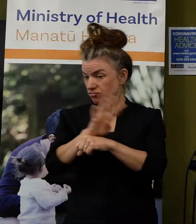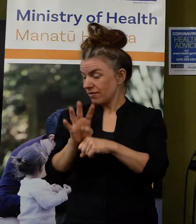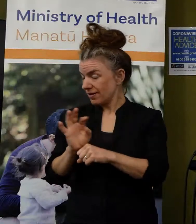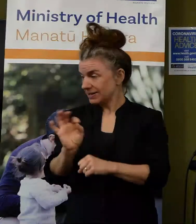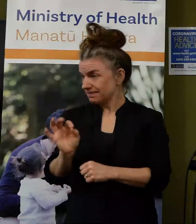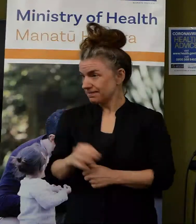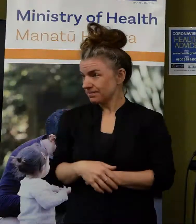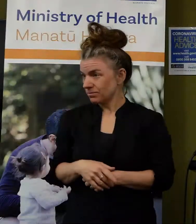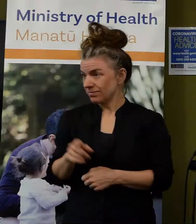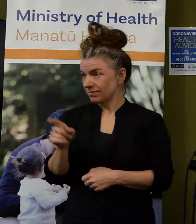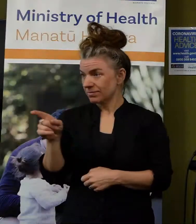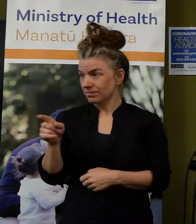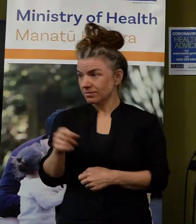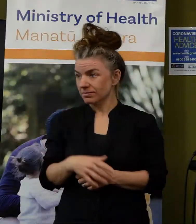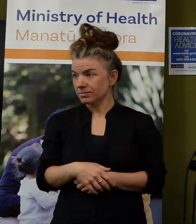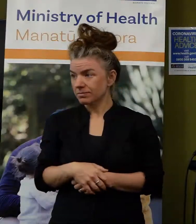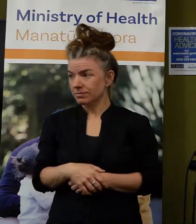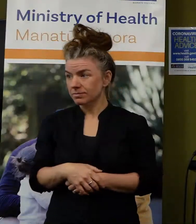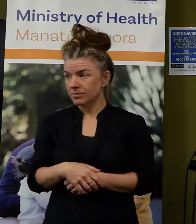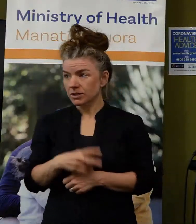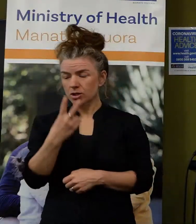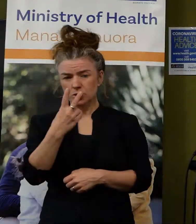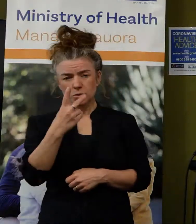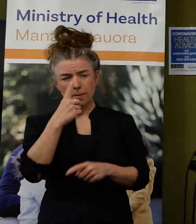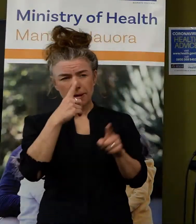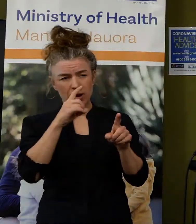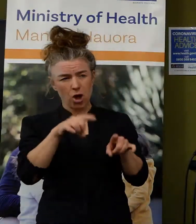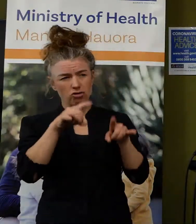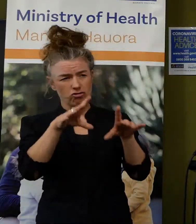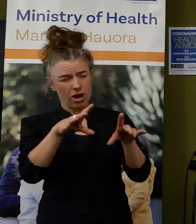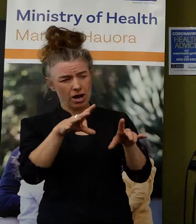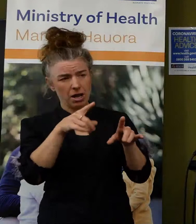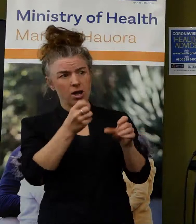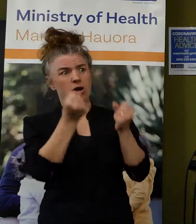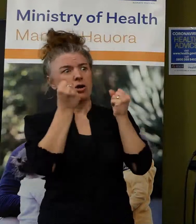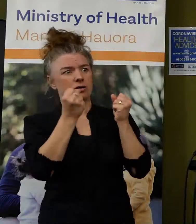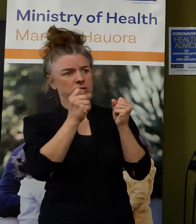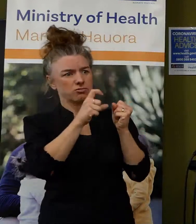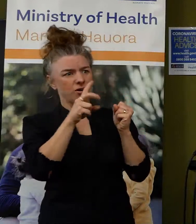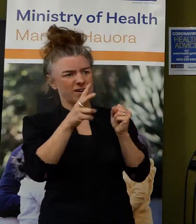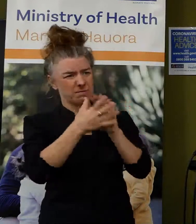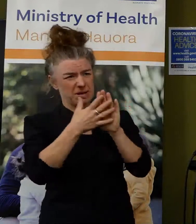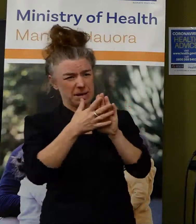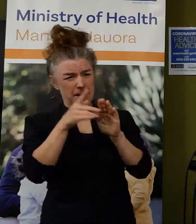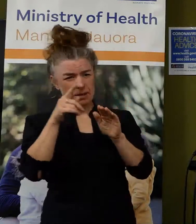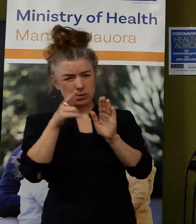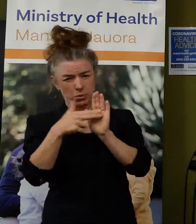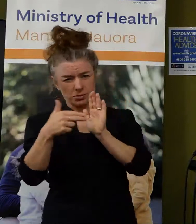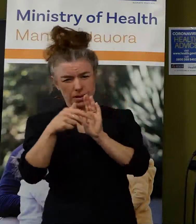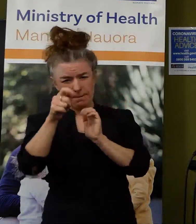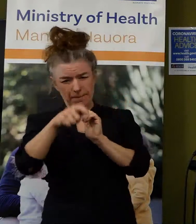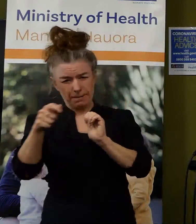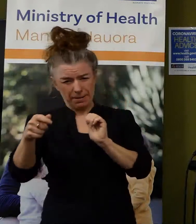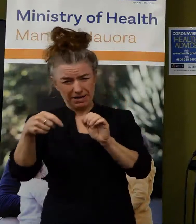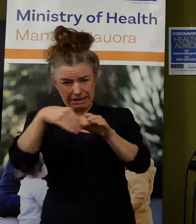Those two Australians that have tested positive, what does that mean for the New Zealanders that were on that plane? Do they need to be retested?